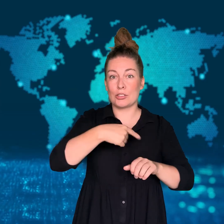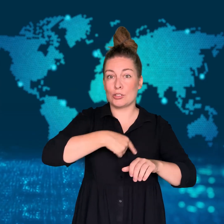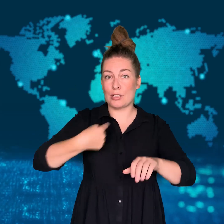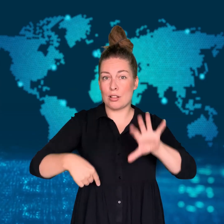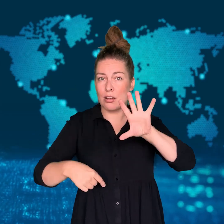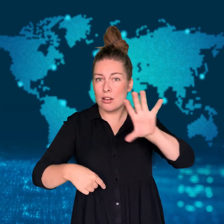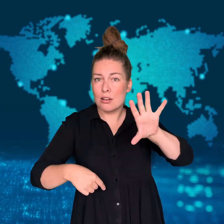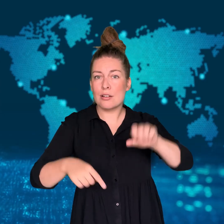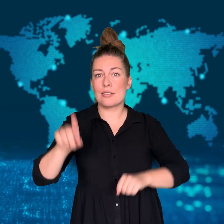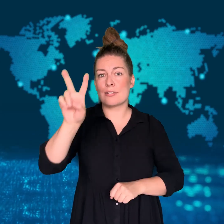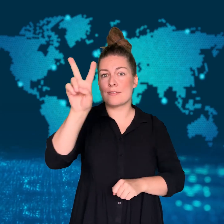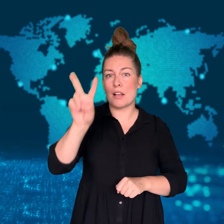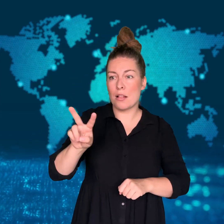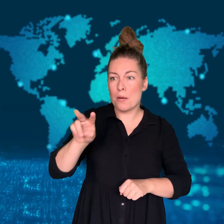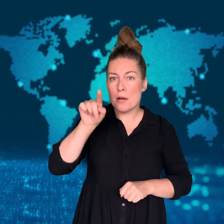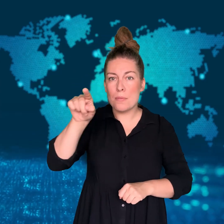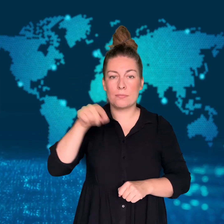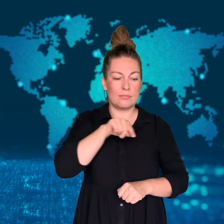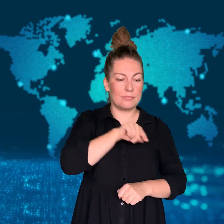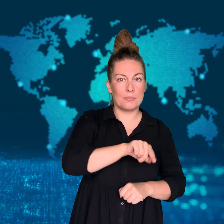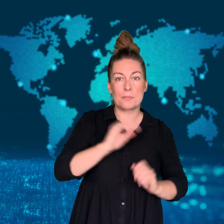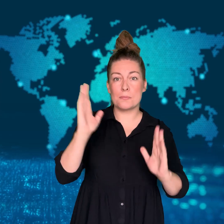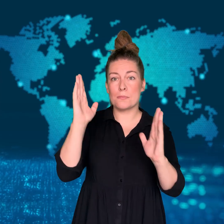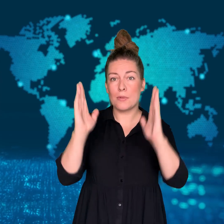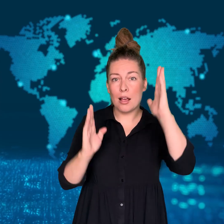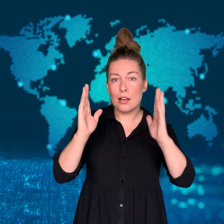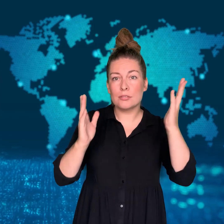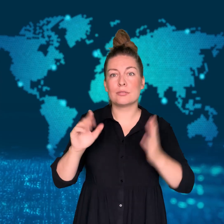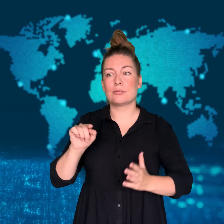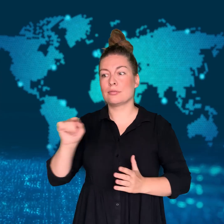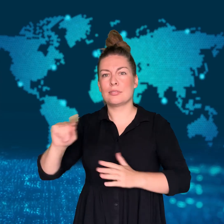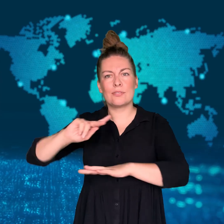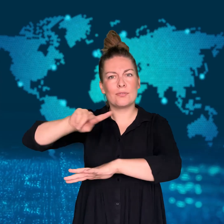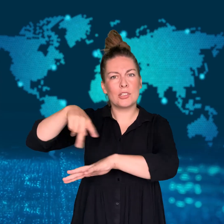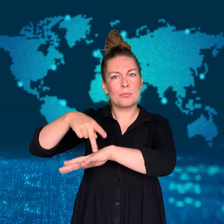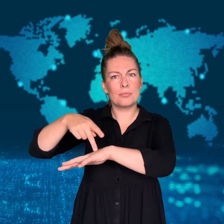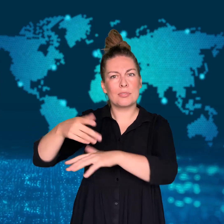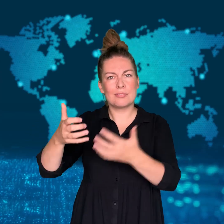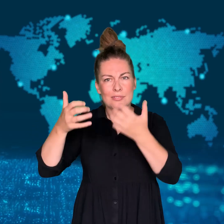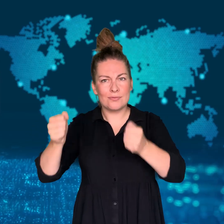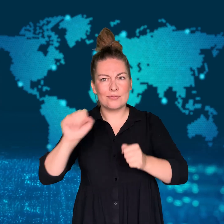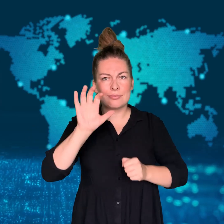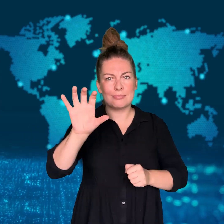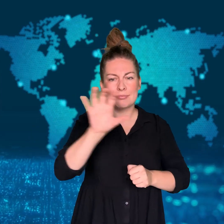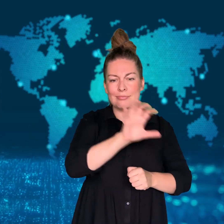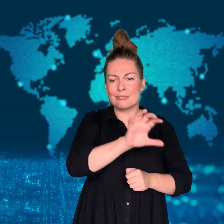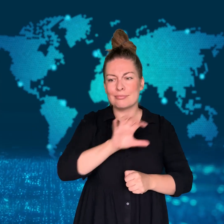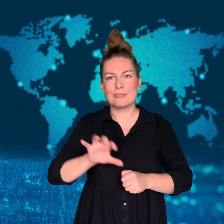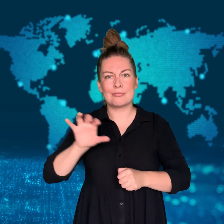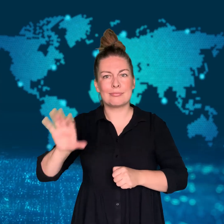Brunei, Vietnam, Malaysia, Indonesia, and the Philippines.